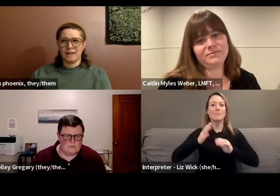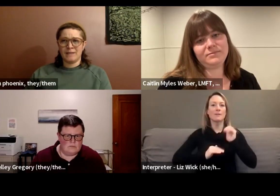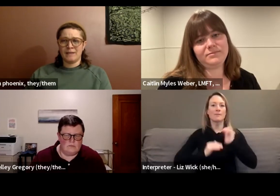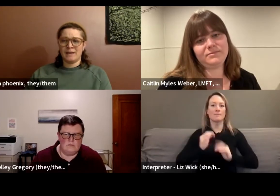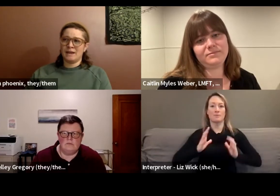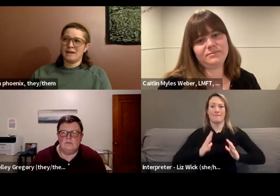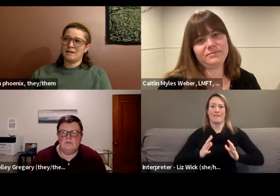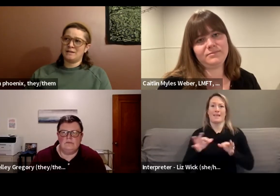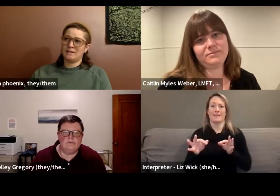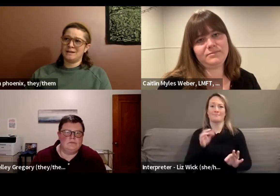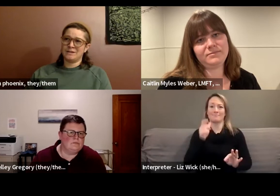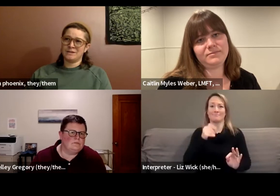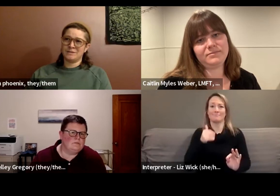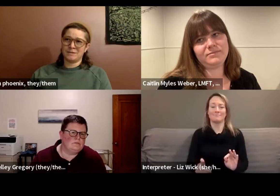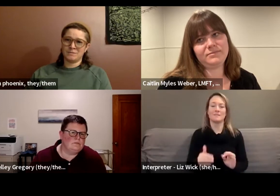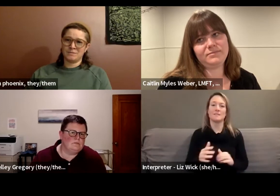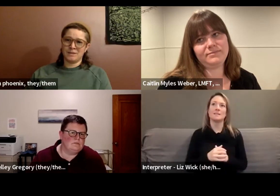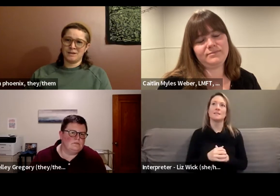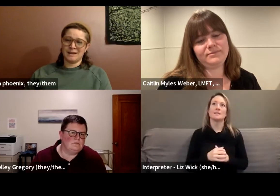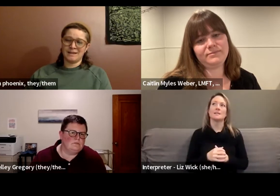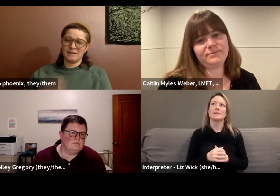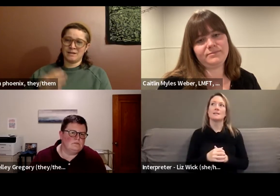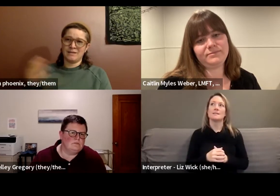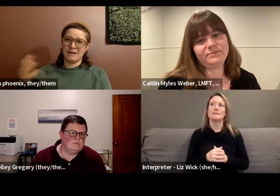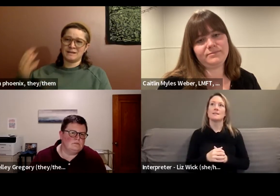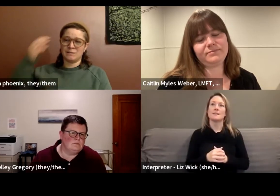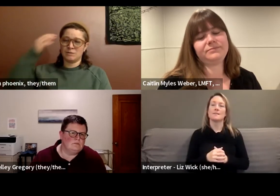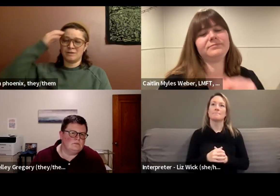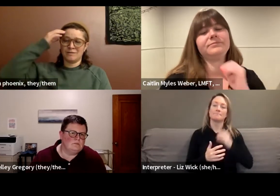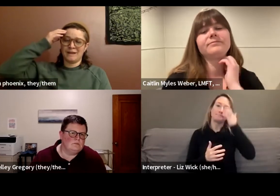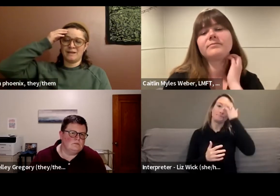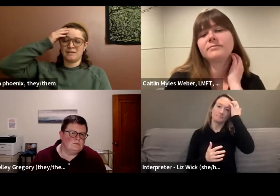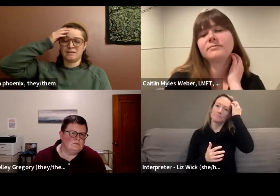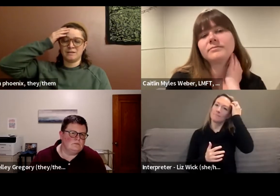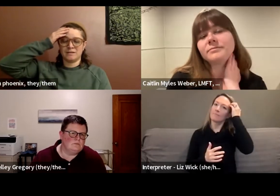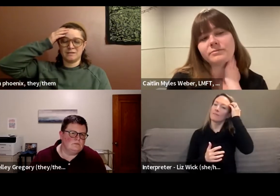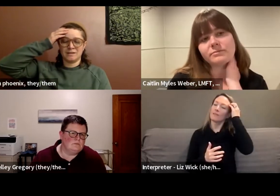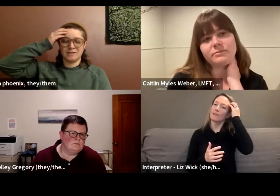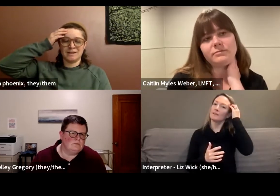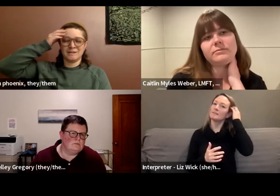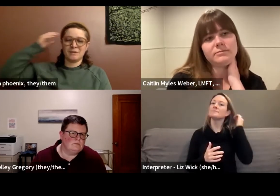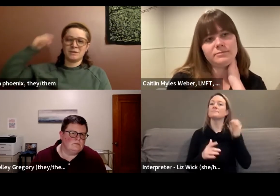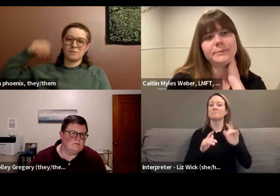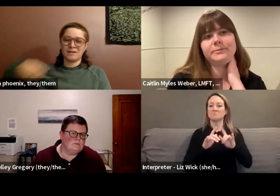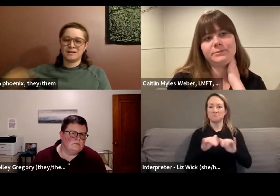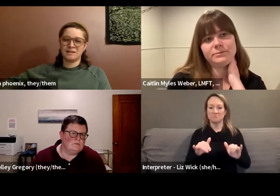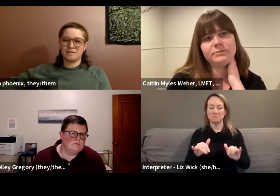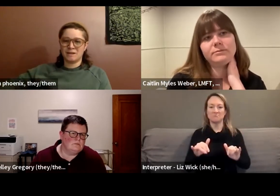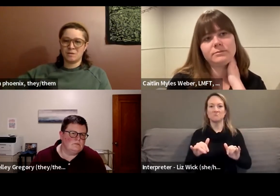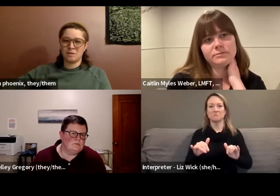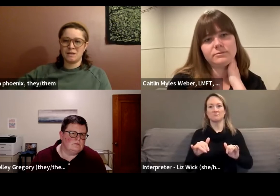And then, you know, sometimes again, like in that same sort of vein, there's things about the process of therapy